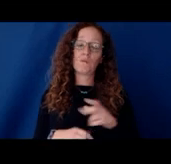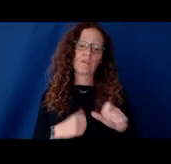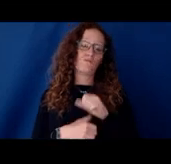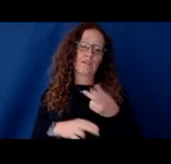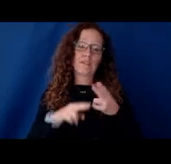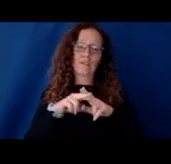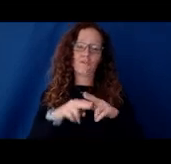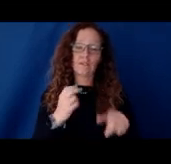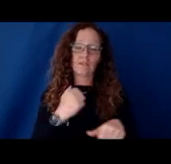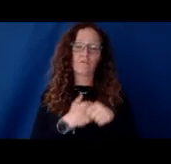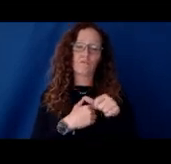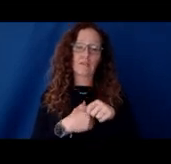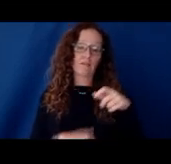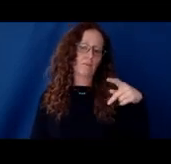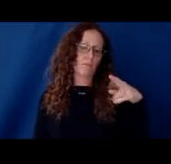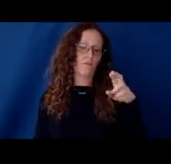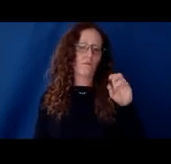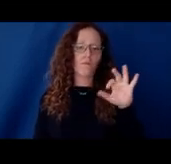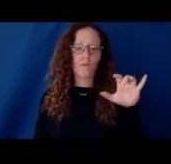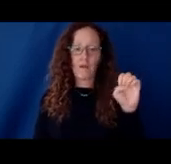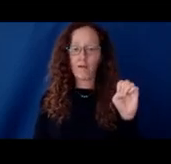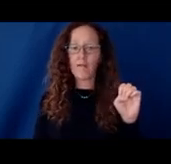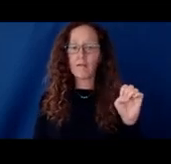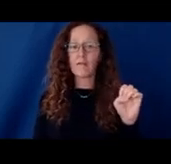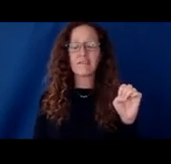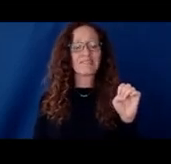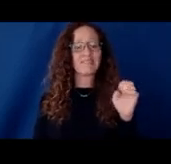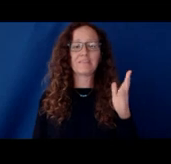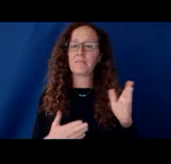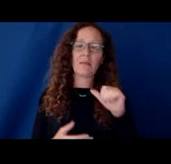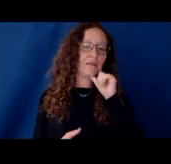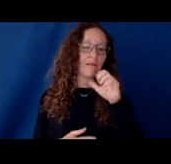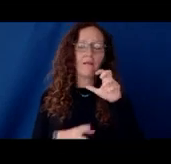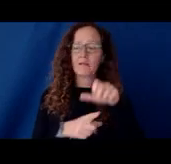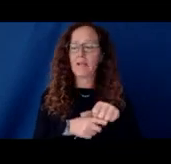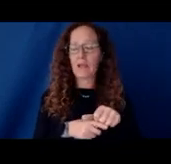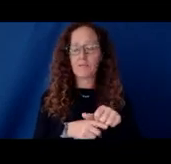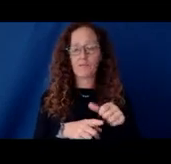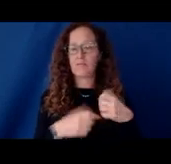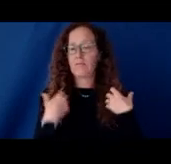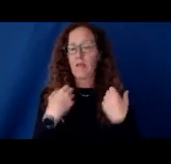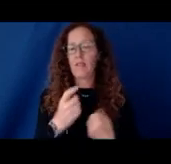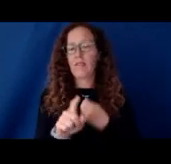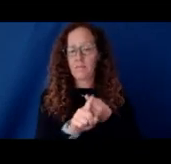you know, help us capture that health impacts that we are after for this, setting an alert threshold.